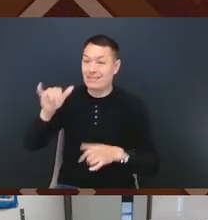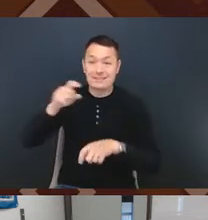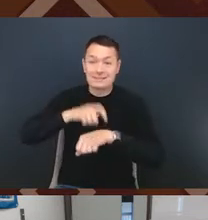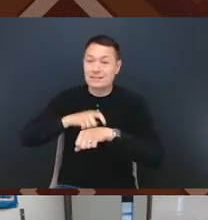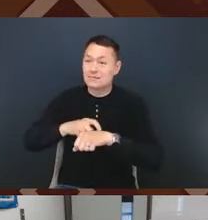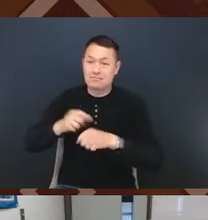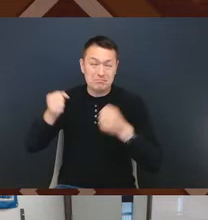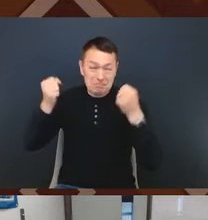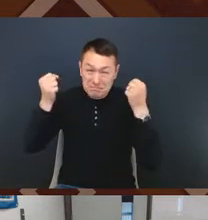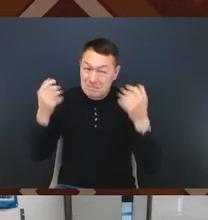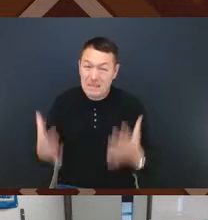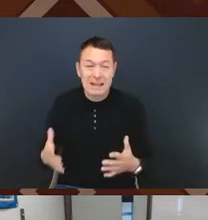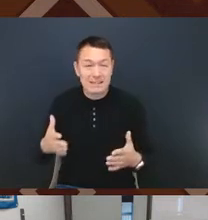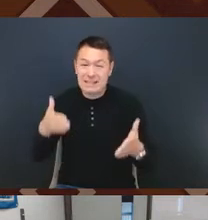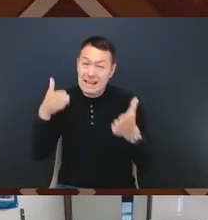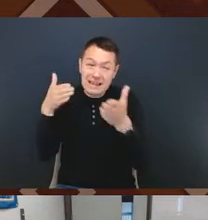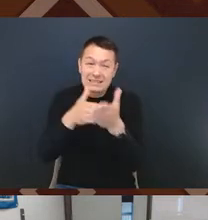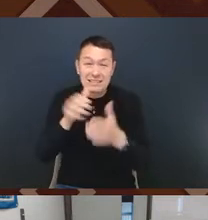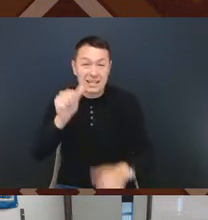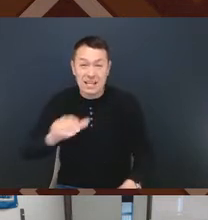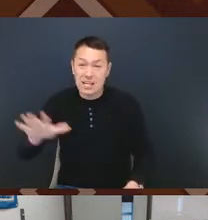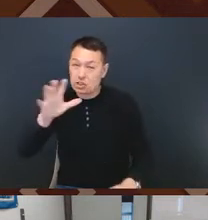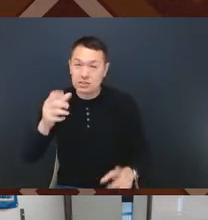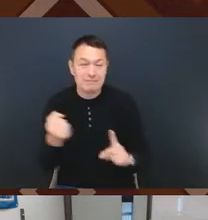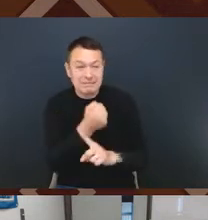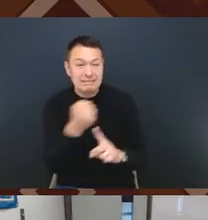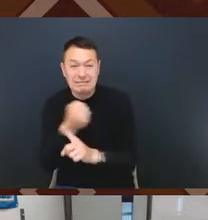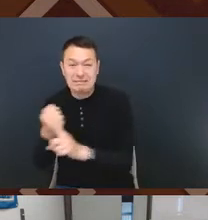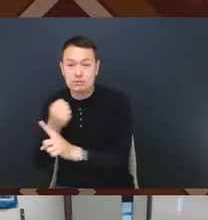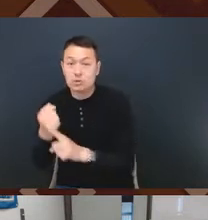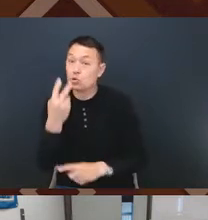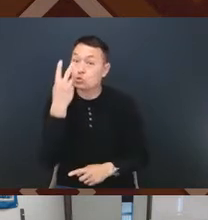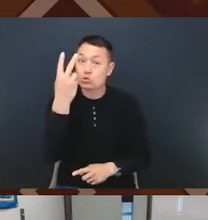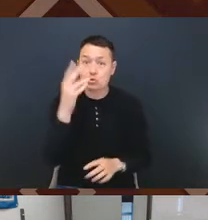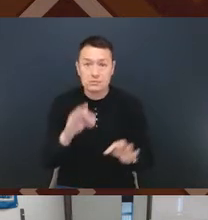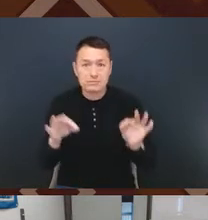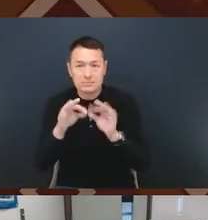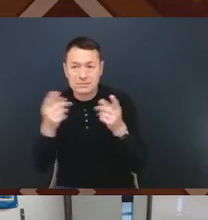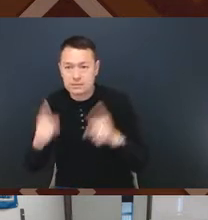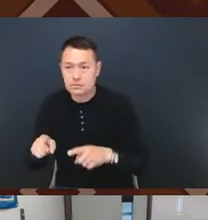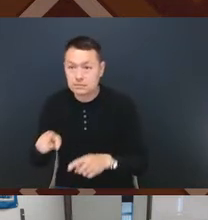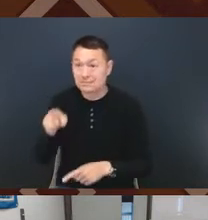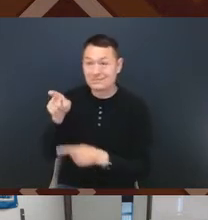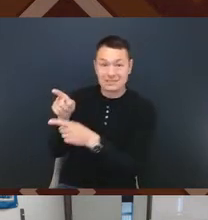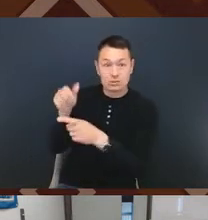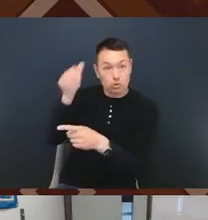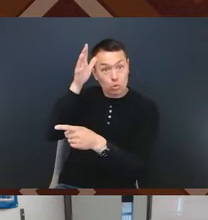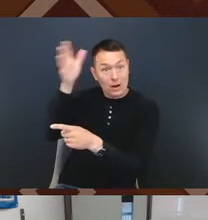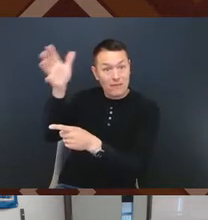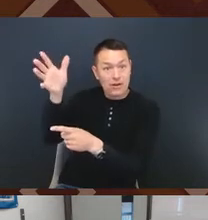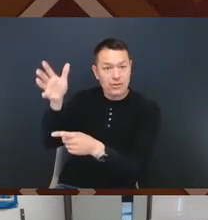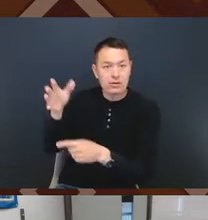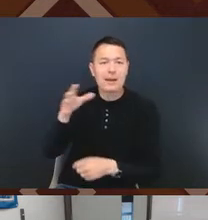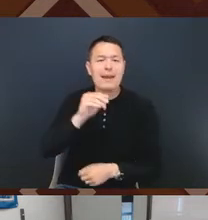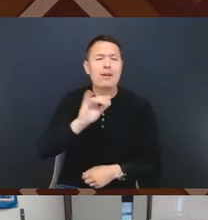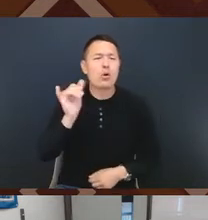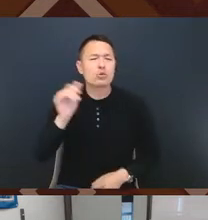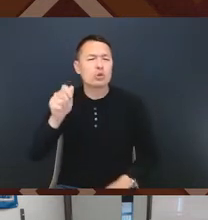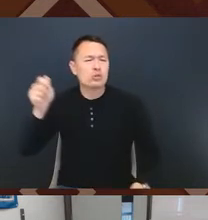The two cases were the one with the high grandfather here and the slashing of